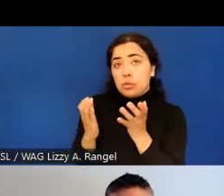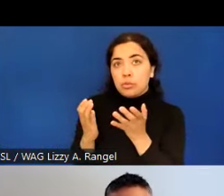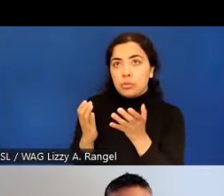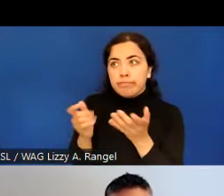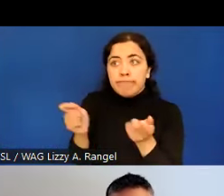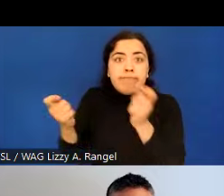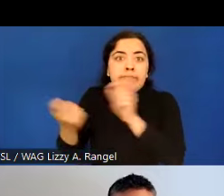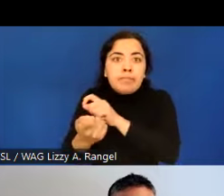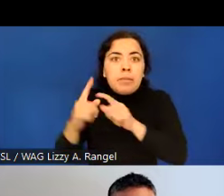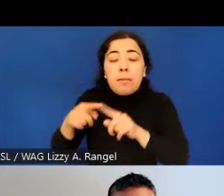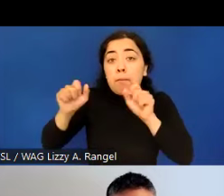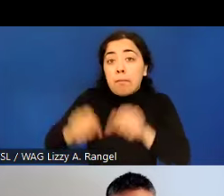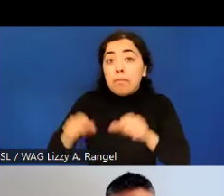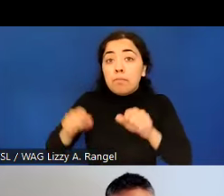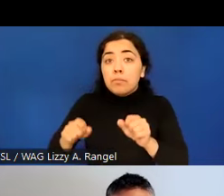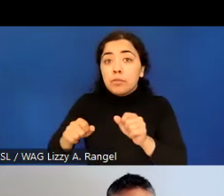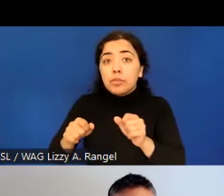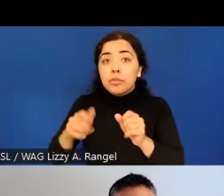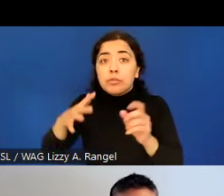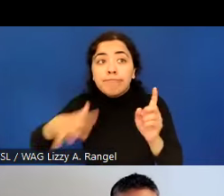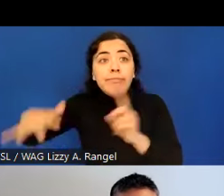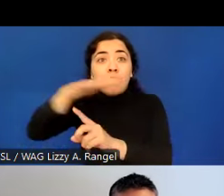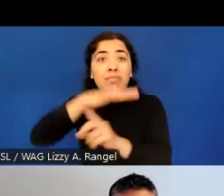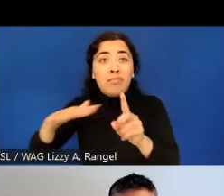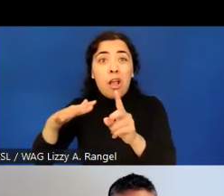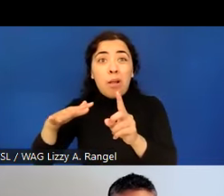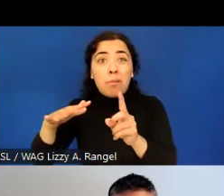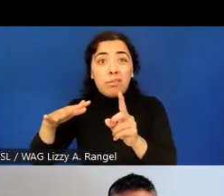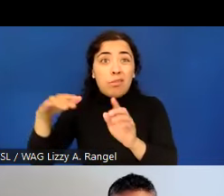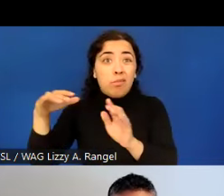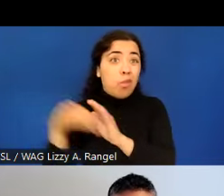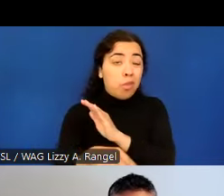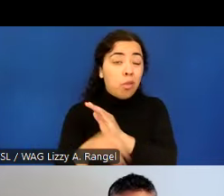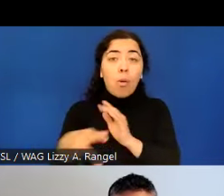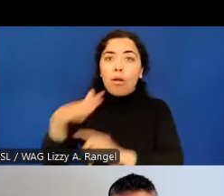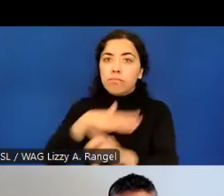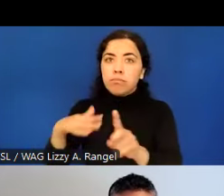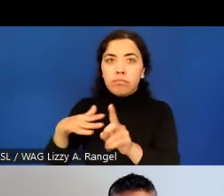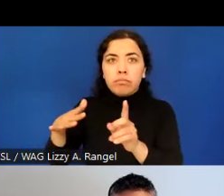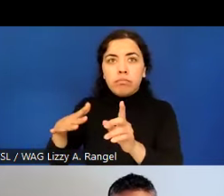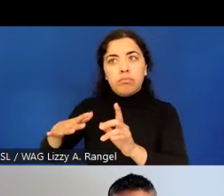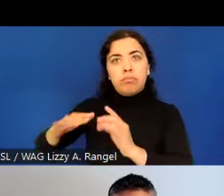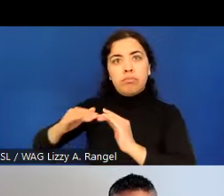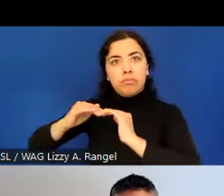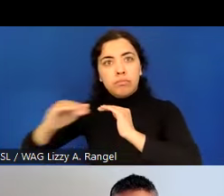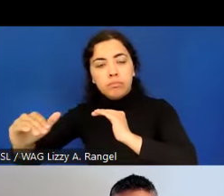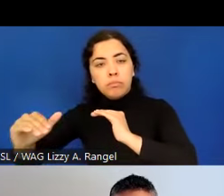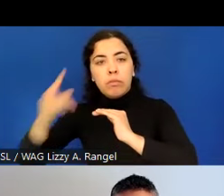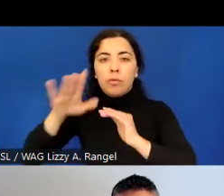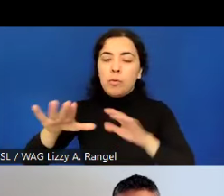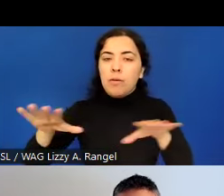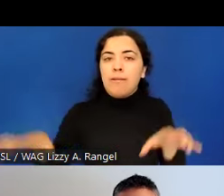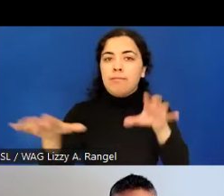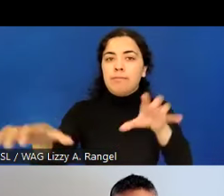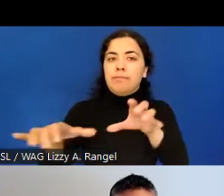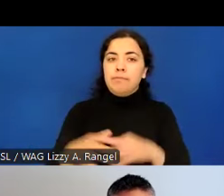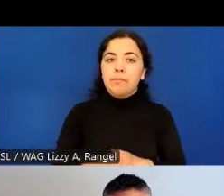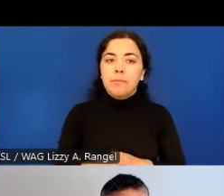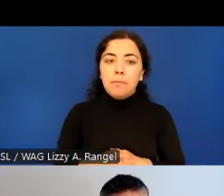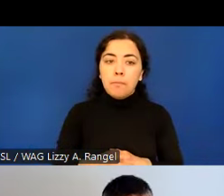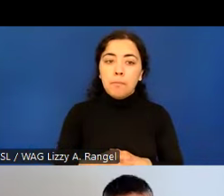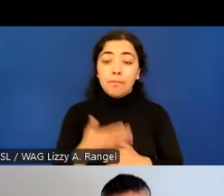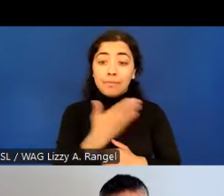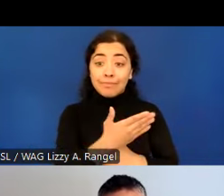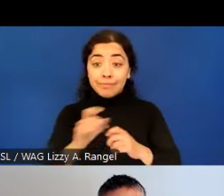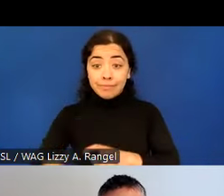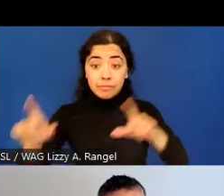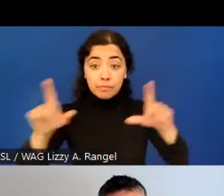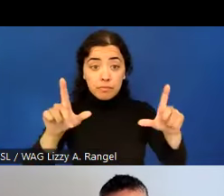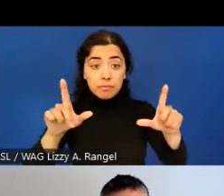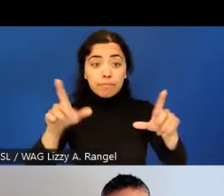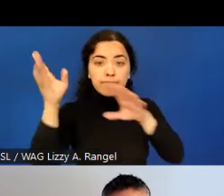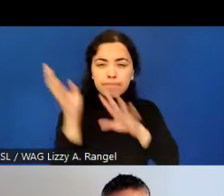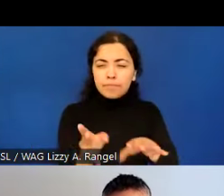ecological and human costs of your activity. This slide lists five accessibility features.